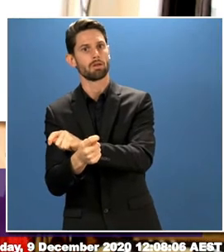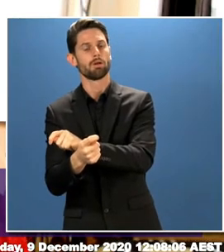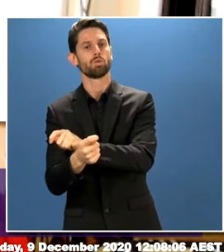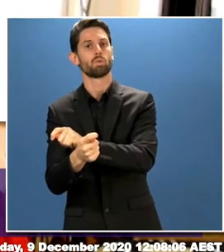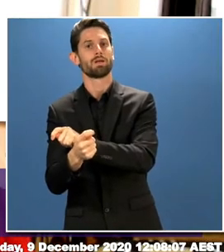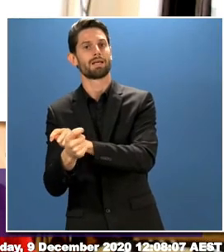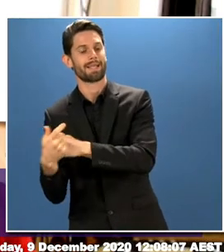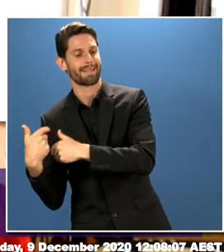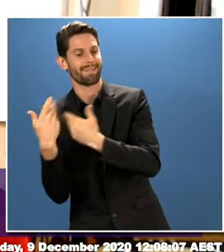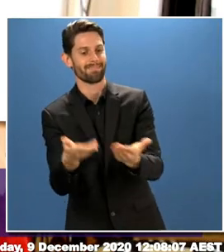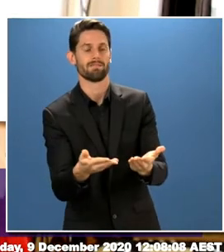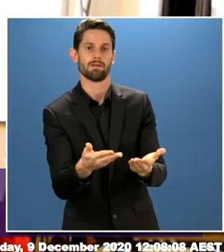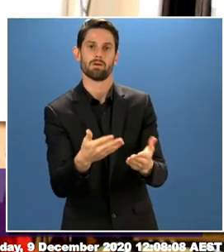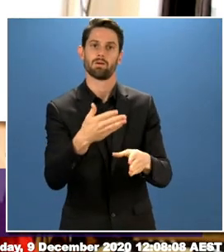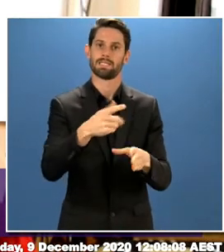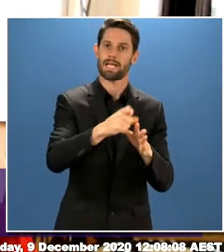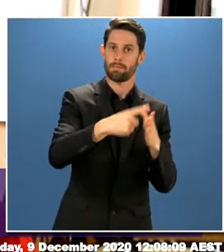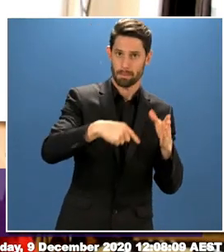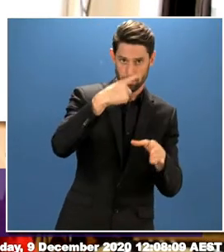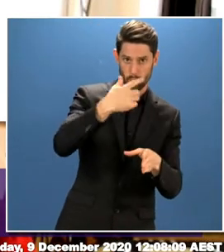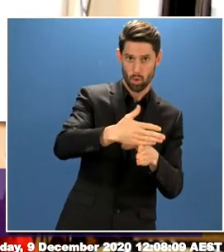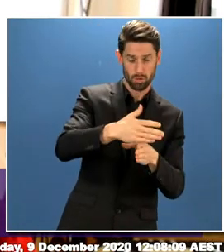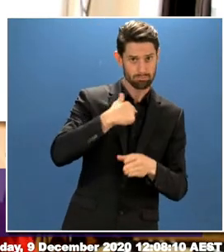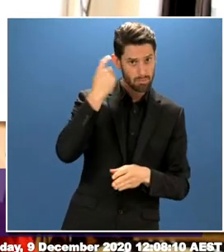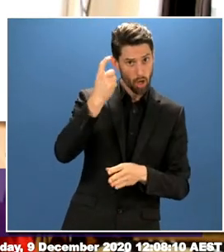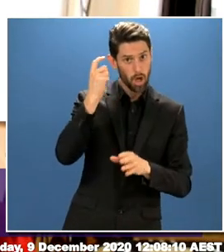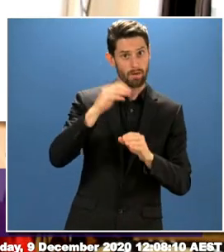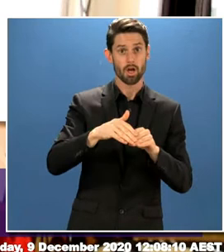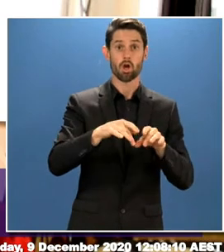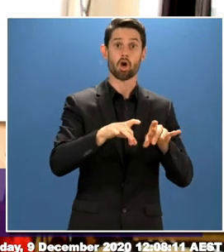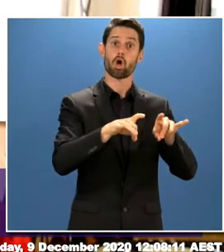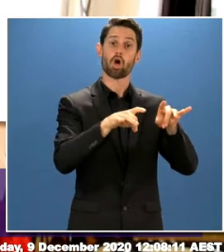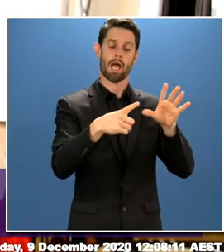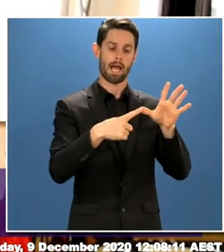And just thinking about the Australian Public Service rates of employment